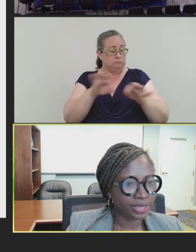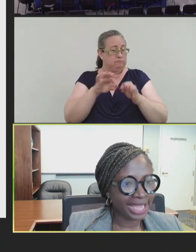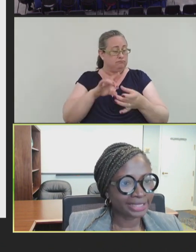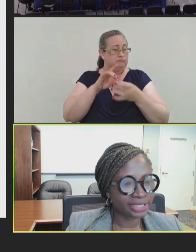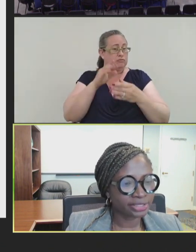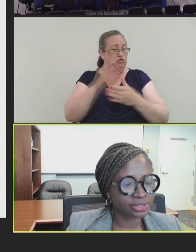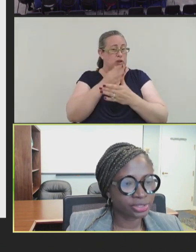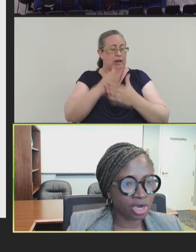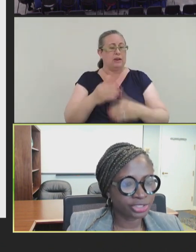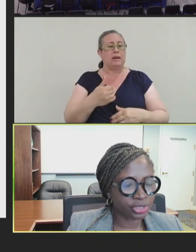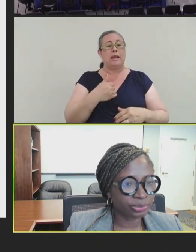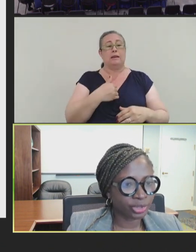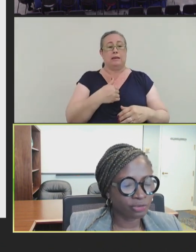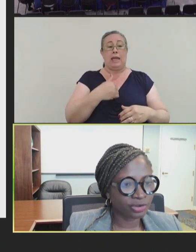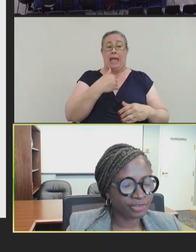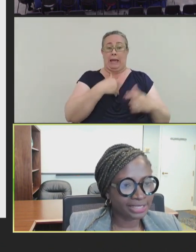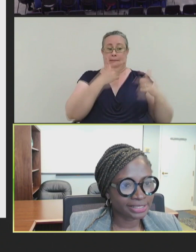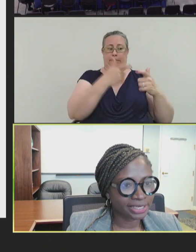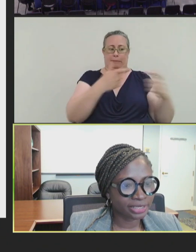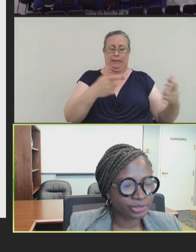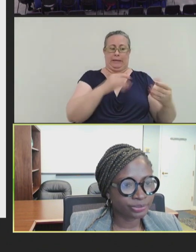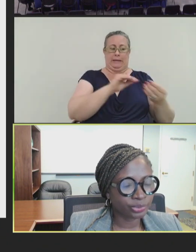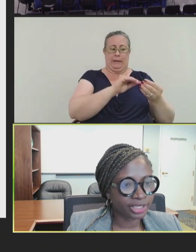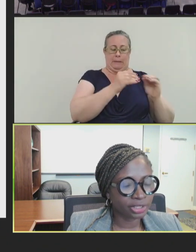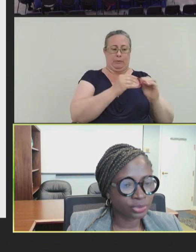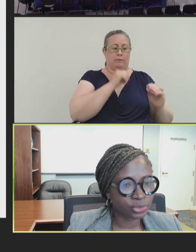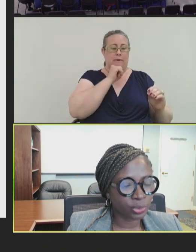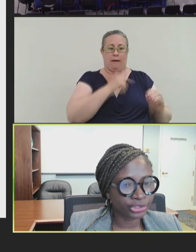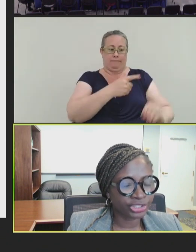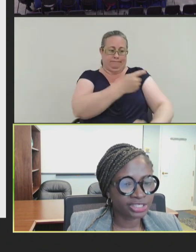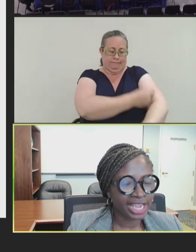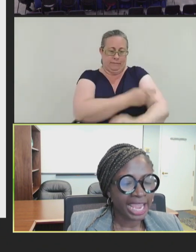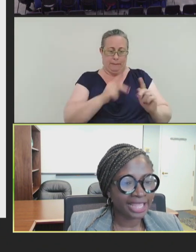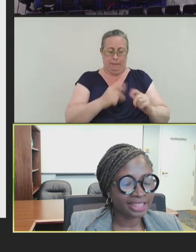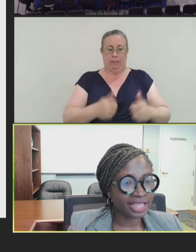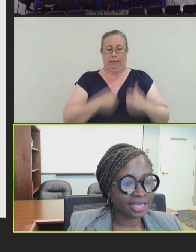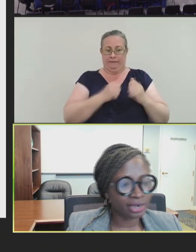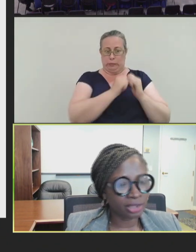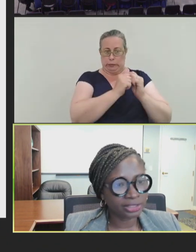we had this large number of unvaccinated people in close quarters and then on